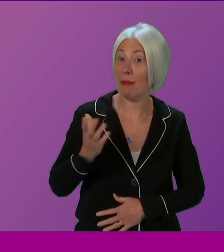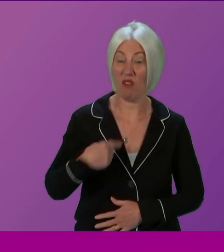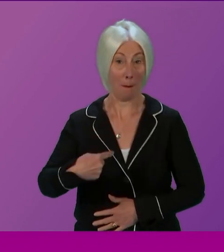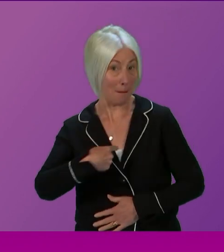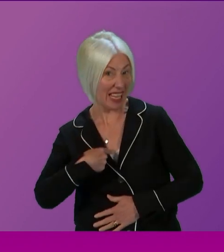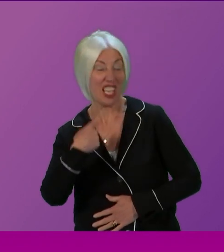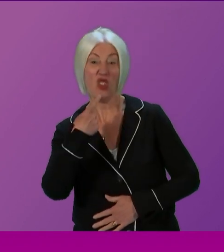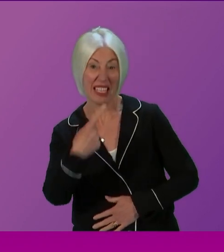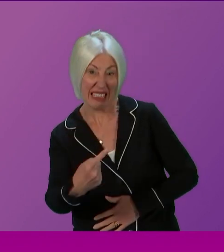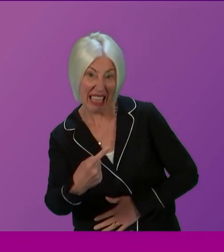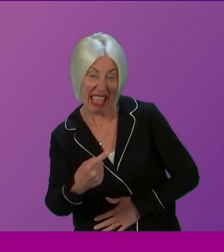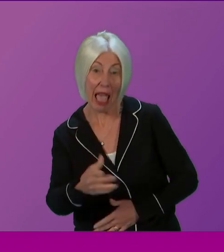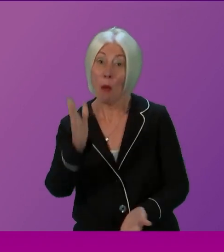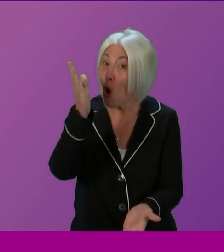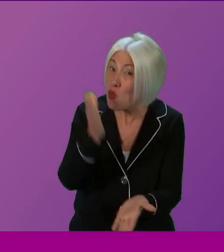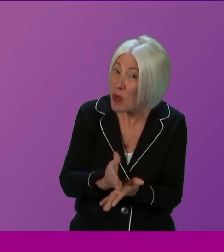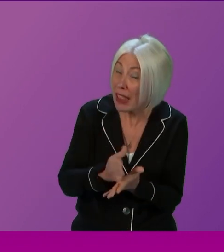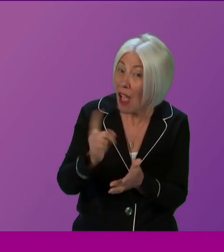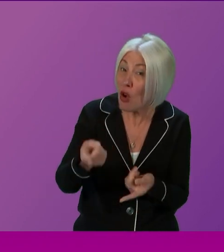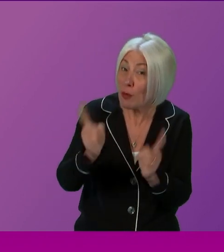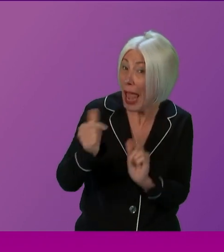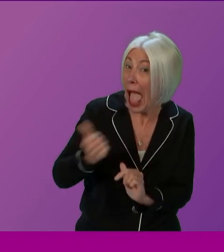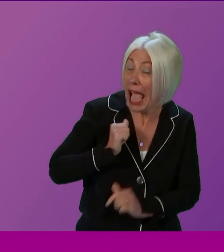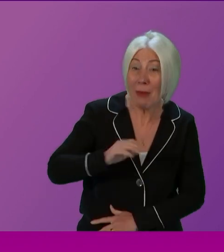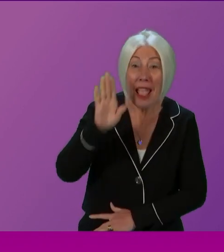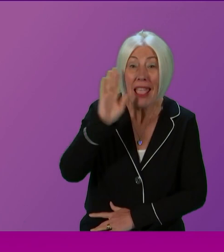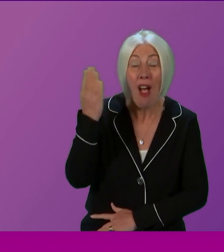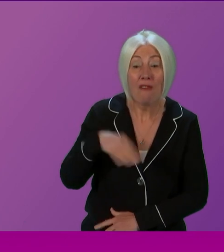but did she really expect to hear it from her own finance secretary?